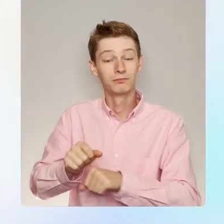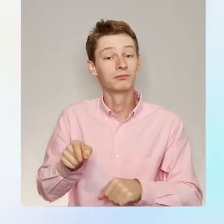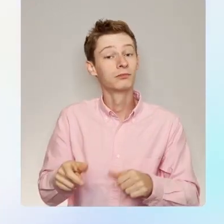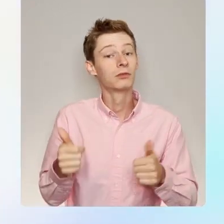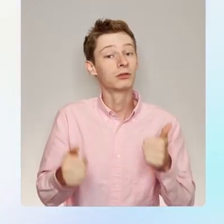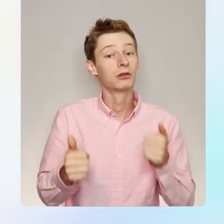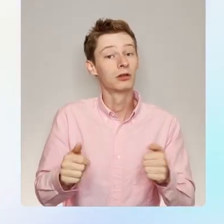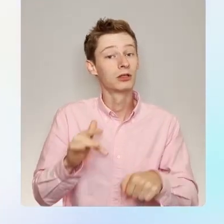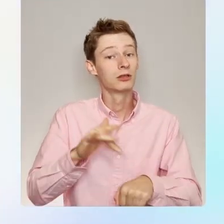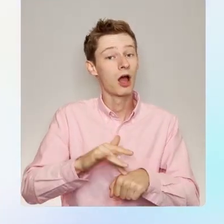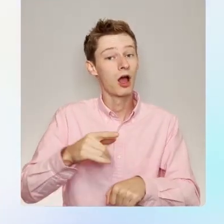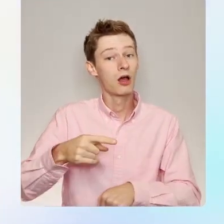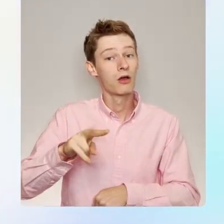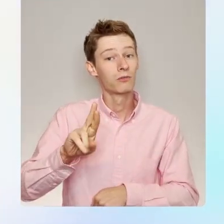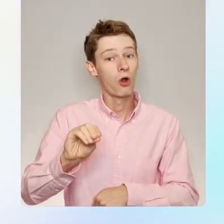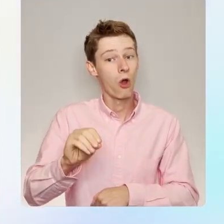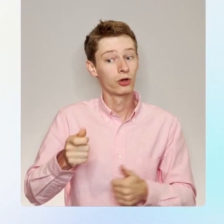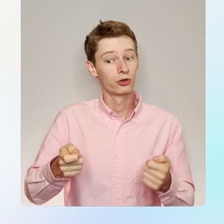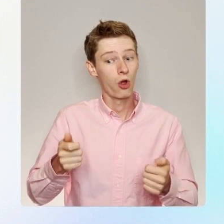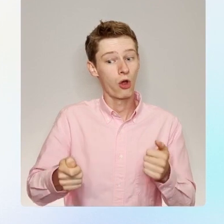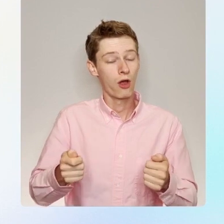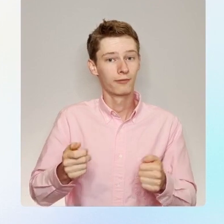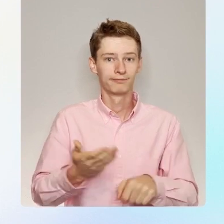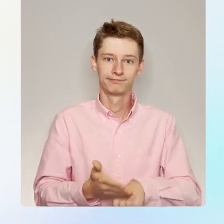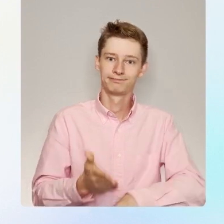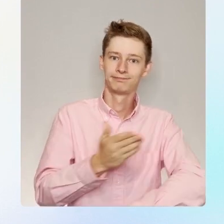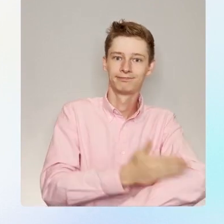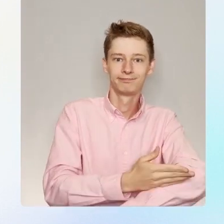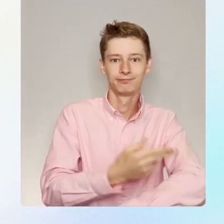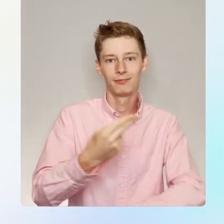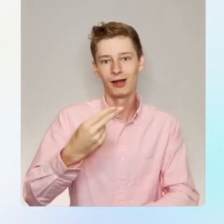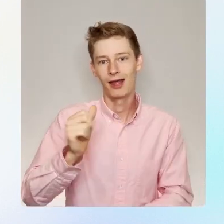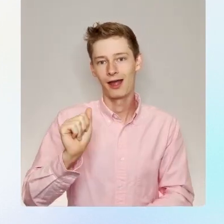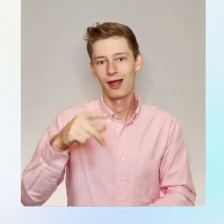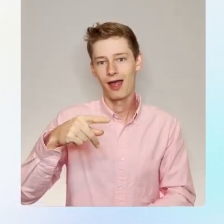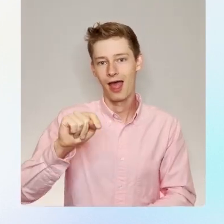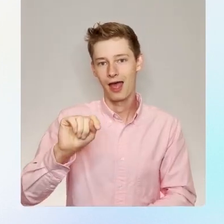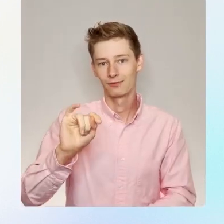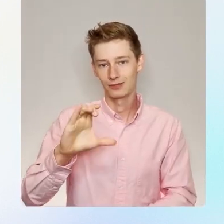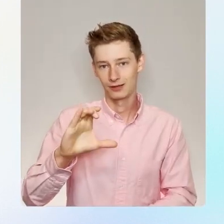a big step forward in terms of haptic capabilities. Unlike previous touch controllers